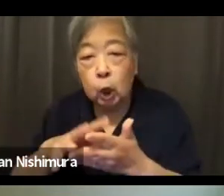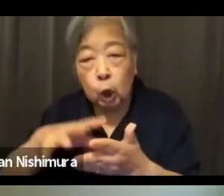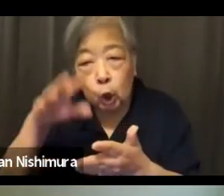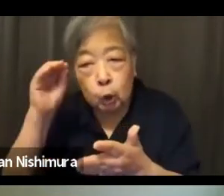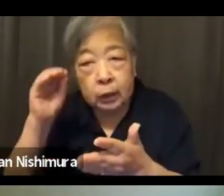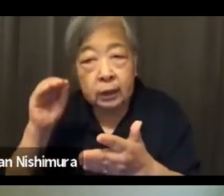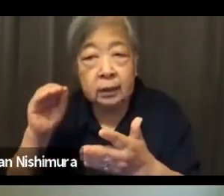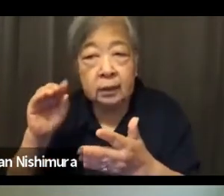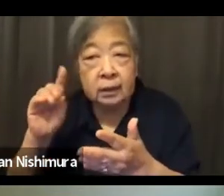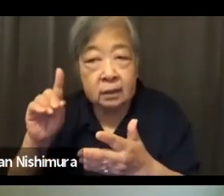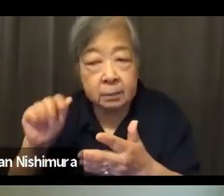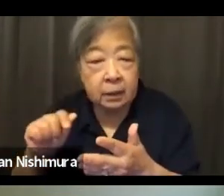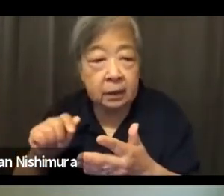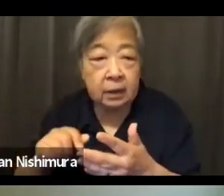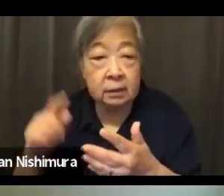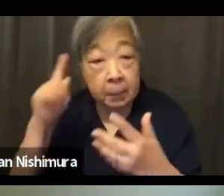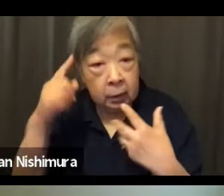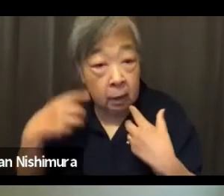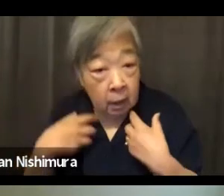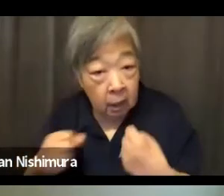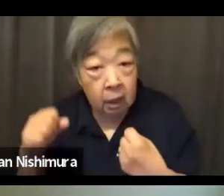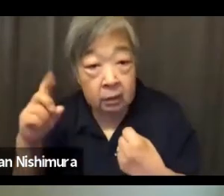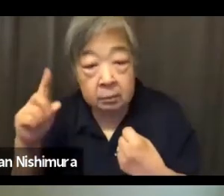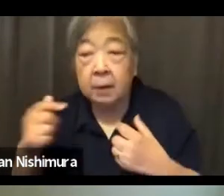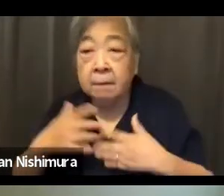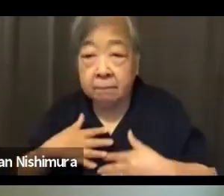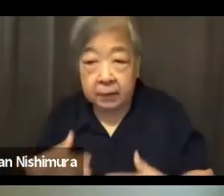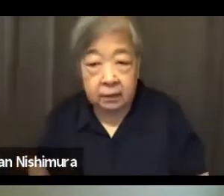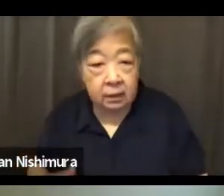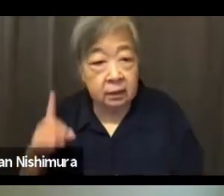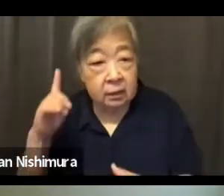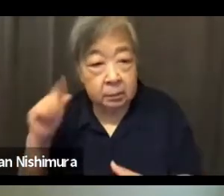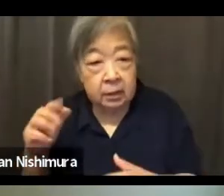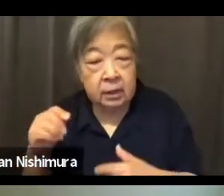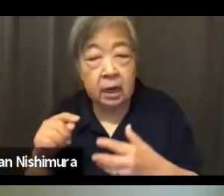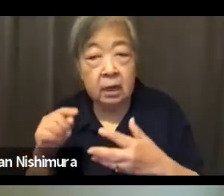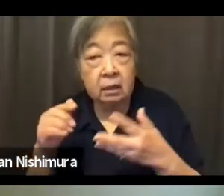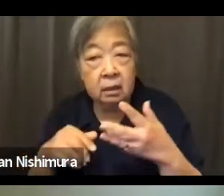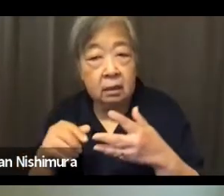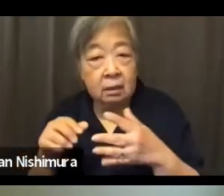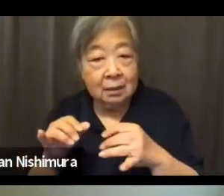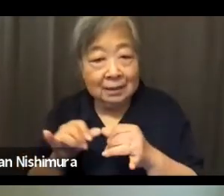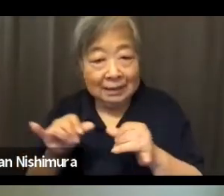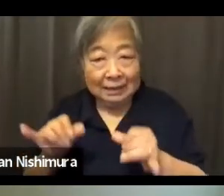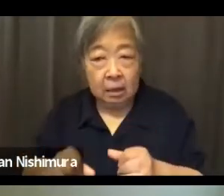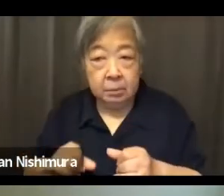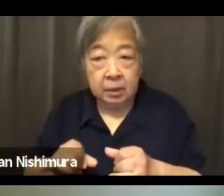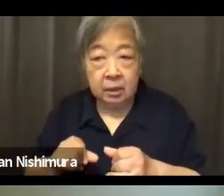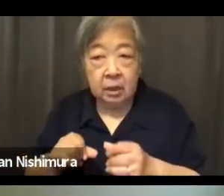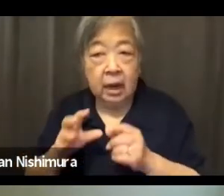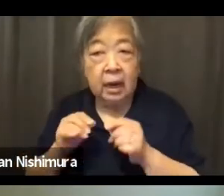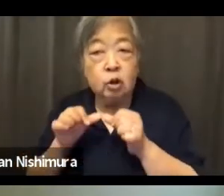health disabilities, physical disabilities, and systemic and chronic health disabilities.